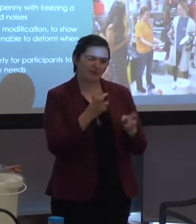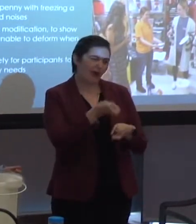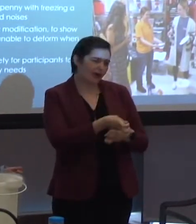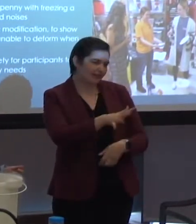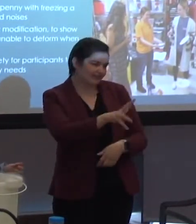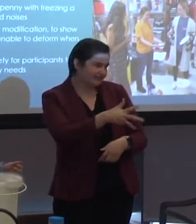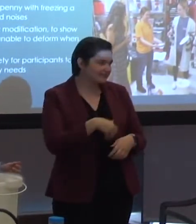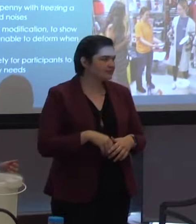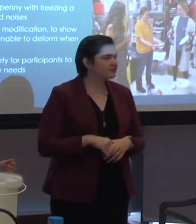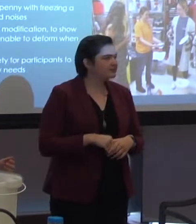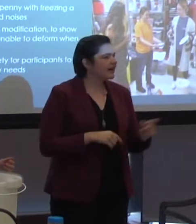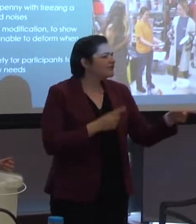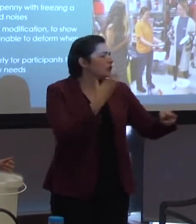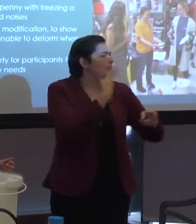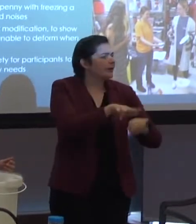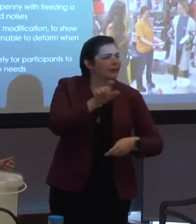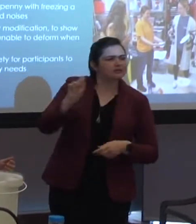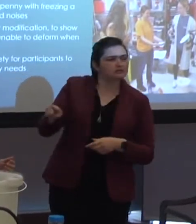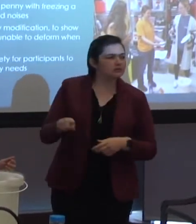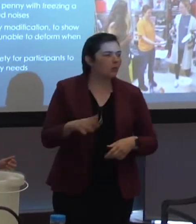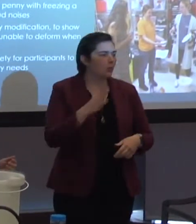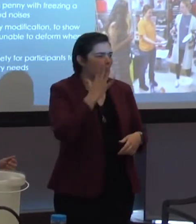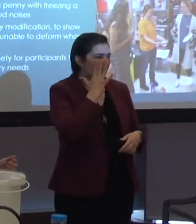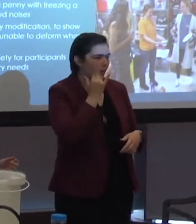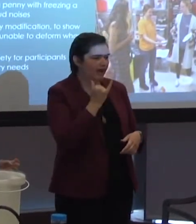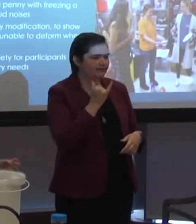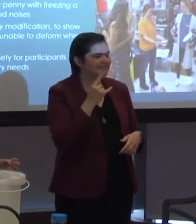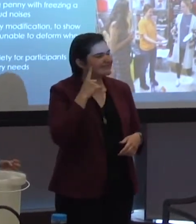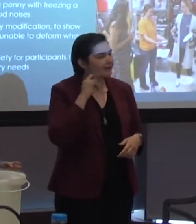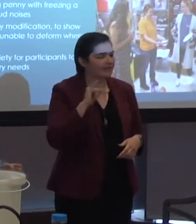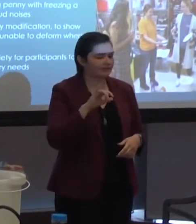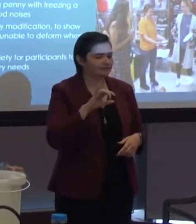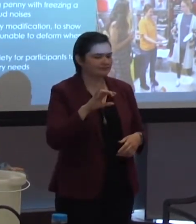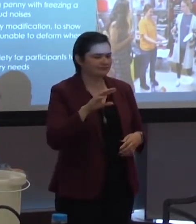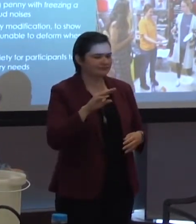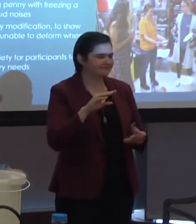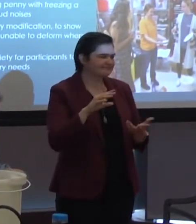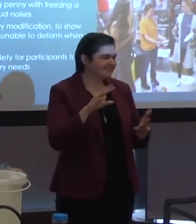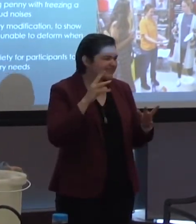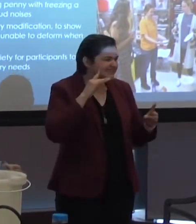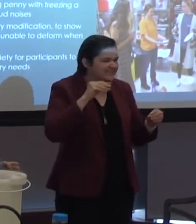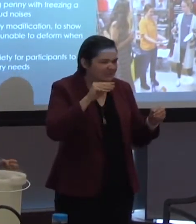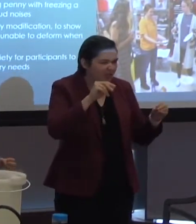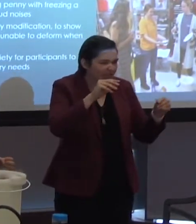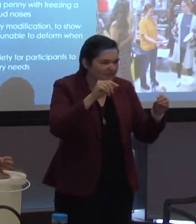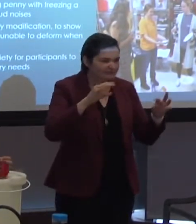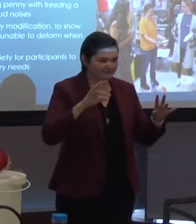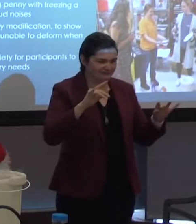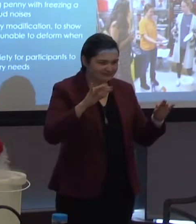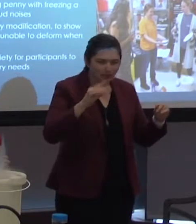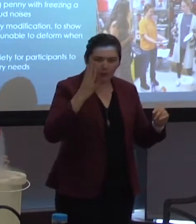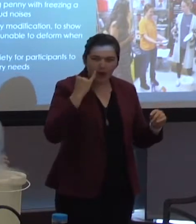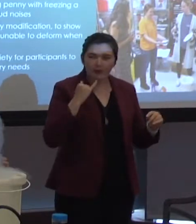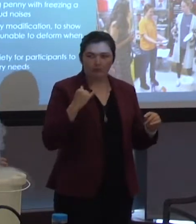[Attendee] I have a really quick question. What's up? Why does it sizzle, while it's being dipped in there? Or why does it sound like it's sizzling?